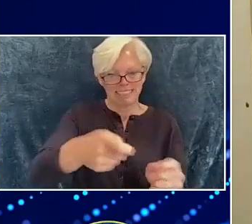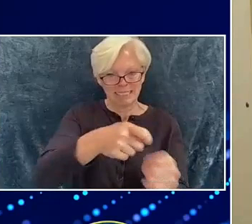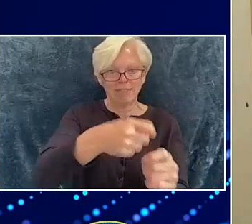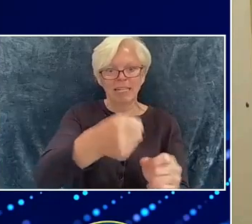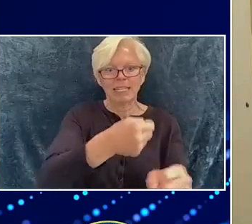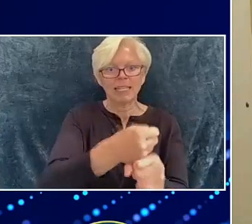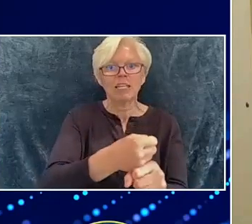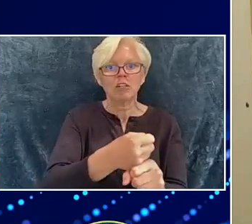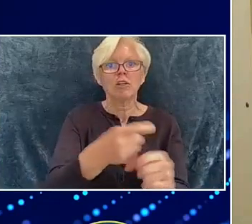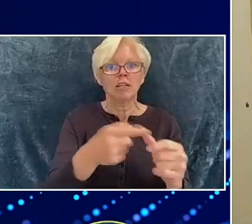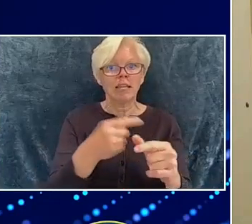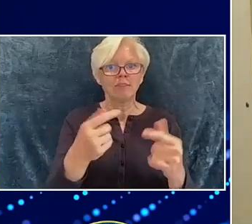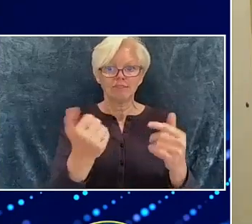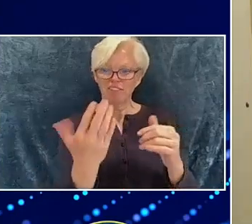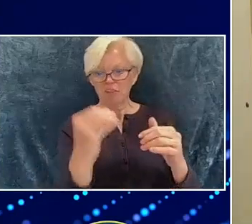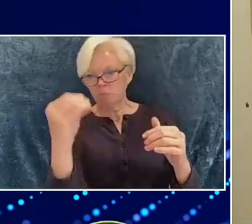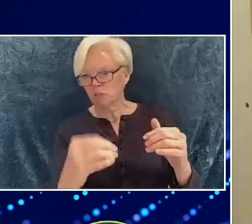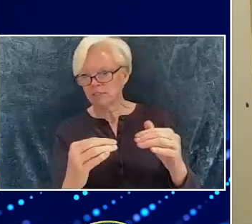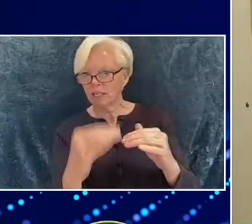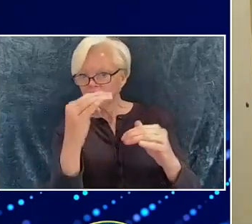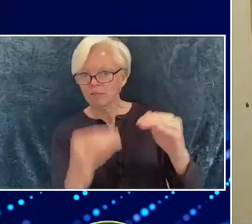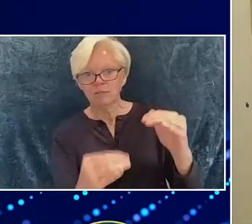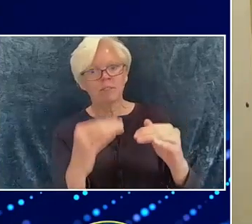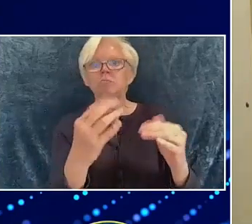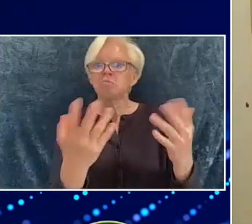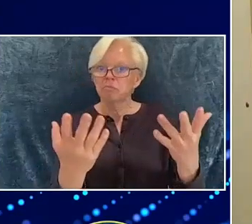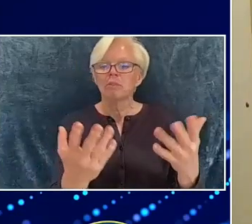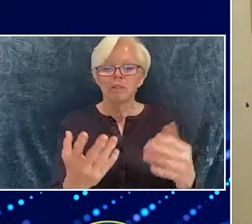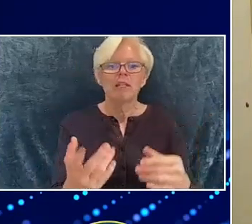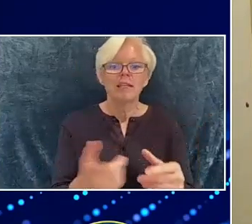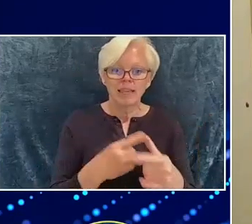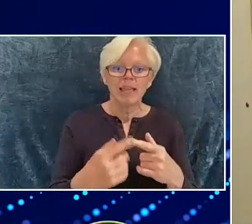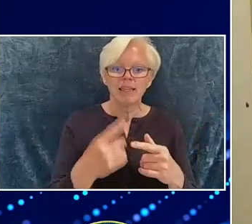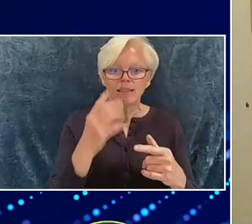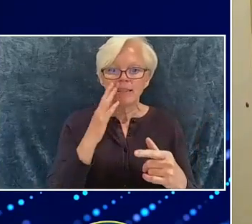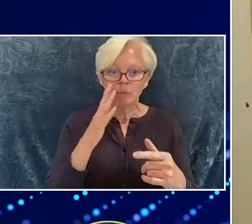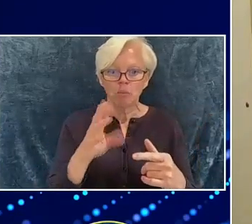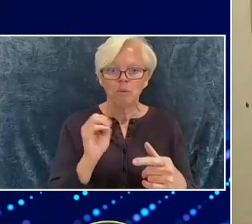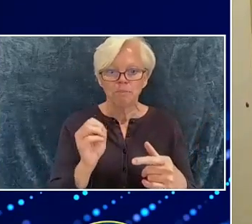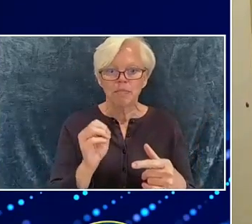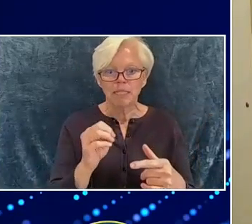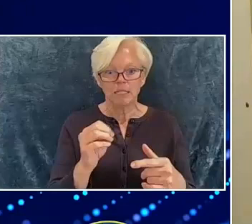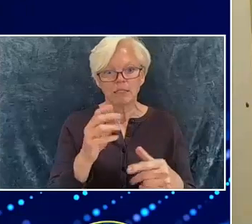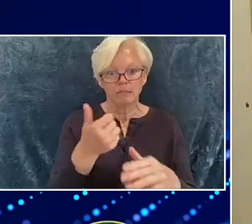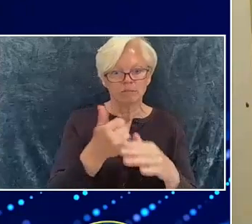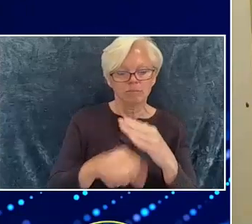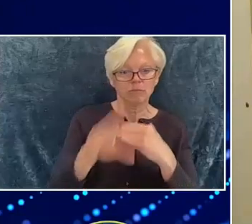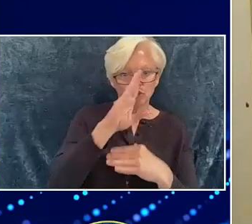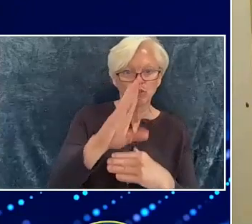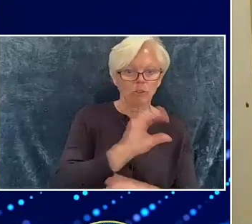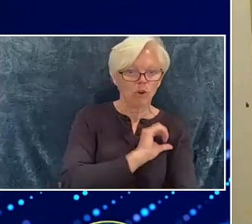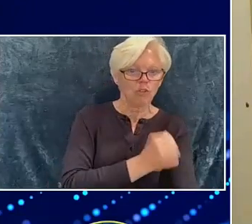crossed a threshold, whether that's 500 or 1,000 or 100 or whatever number you come up with that that, for the first time, that that institution would be subject to